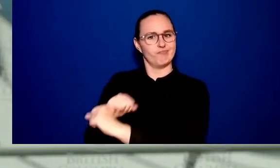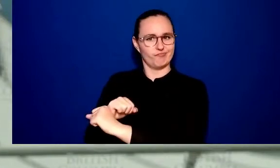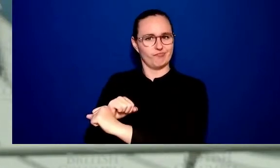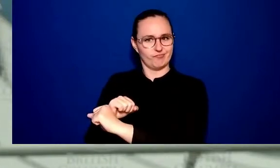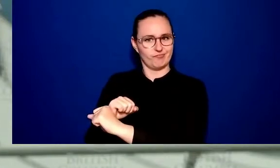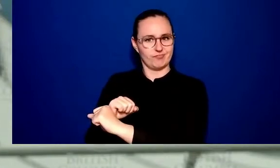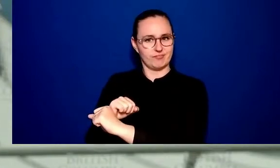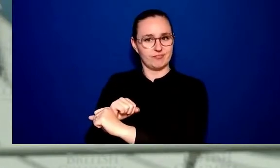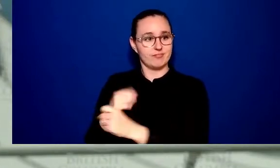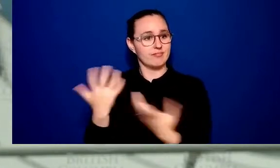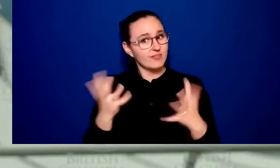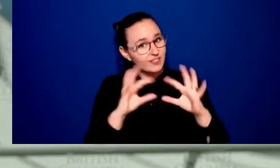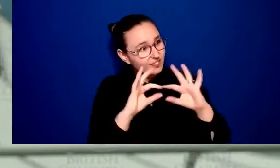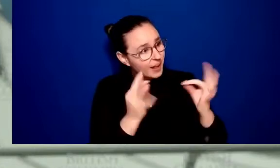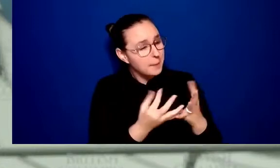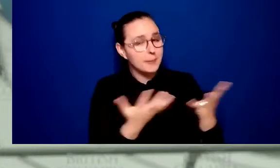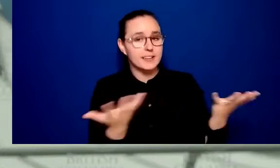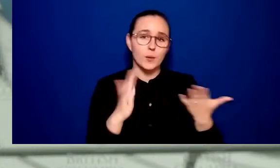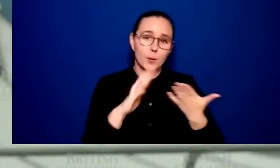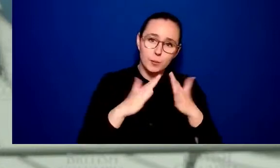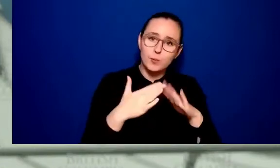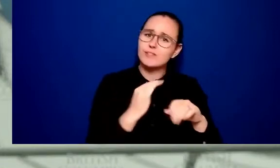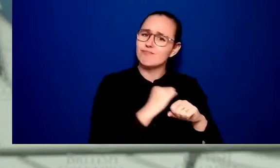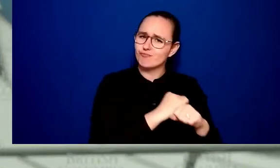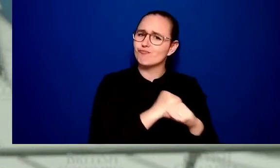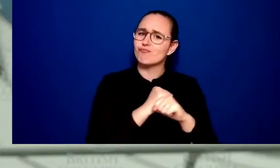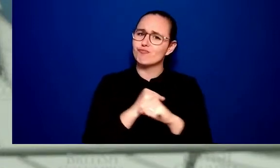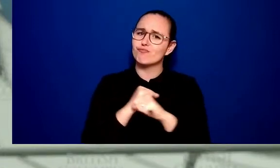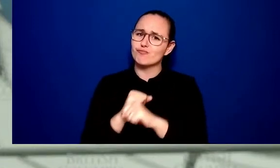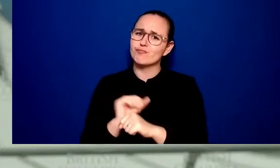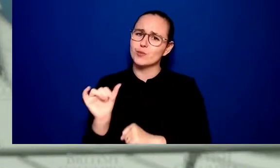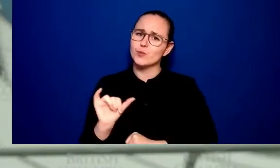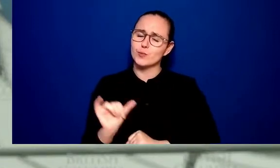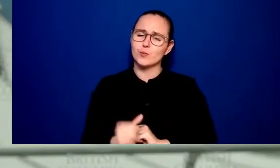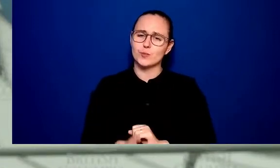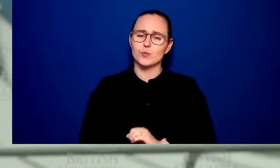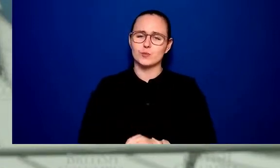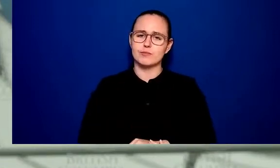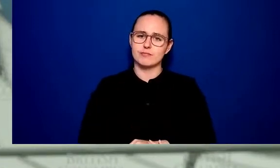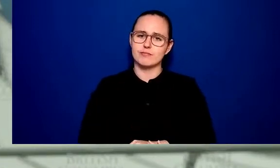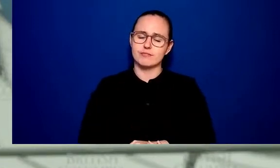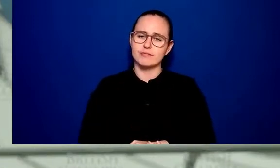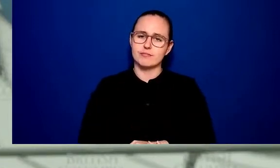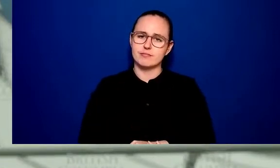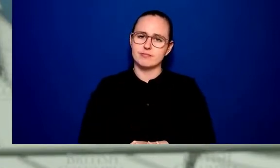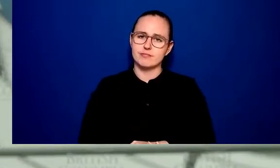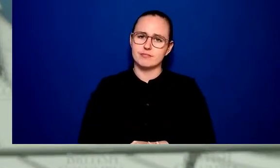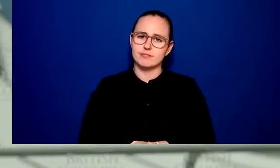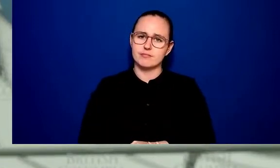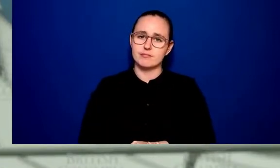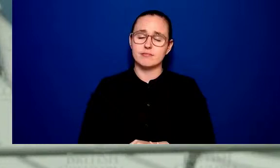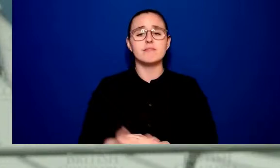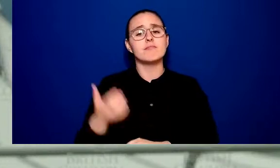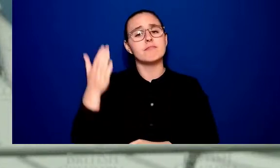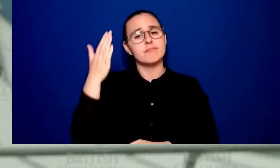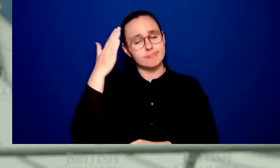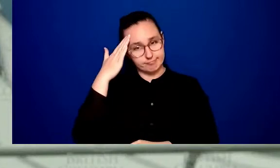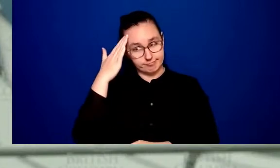well that our public health mandates have changed over time, and they will continue to do so